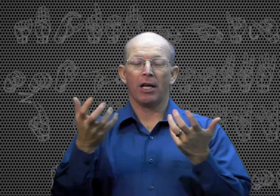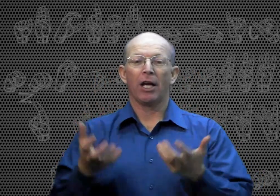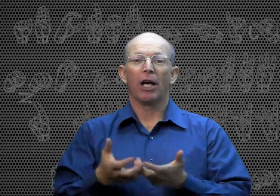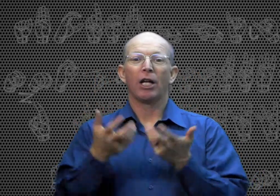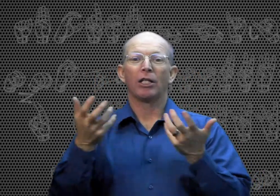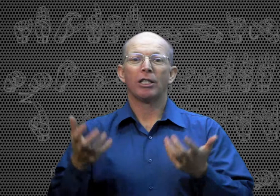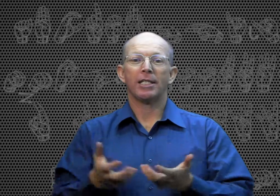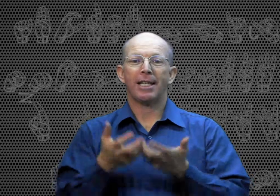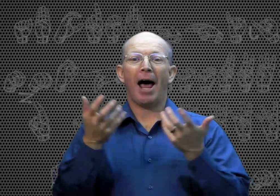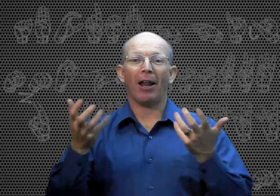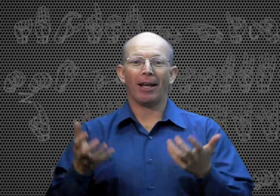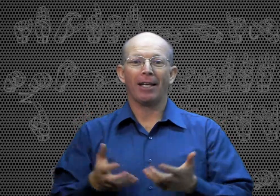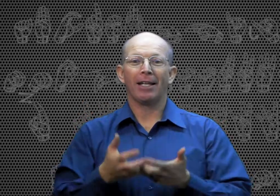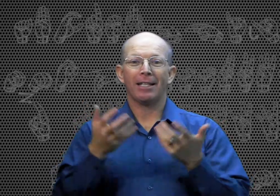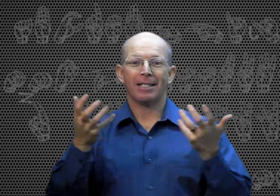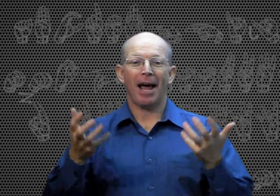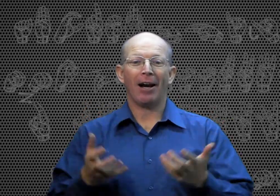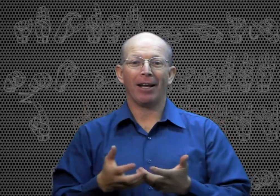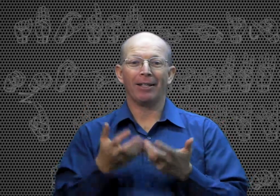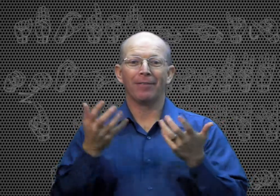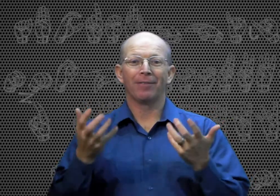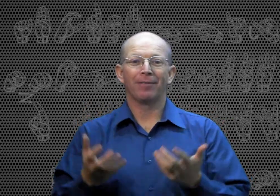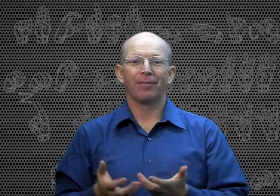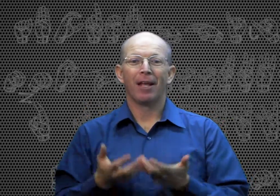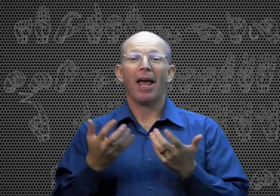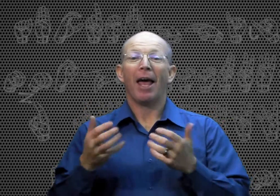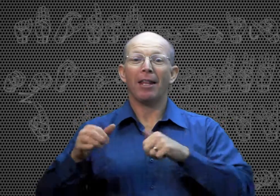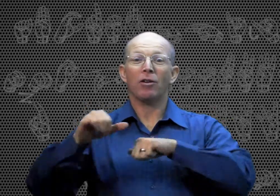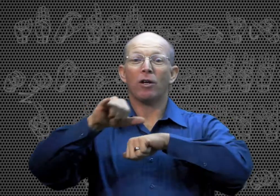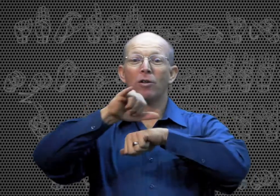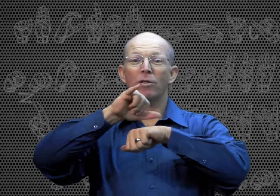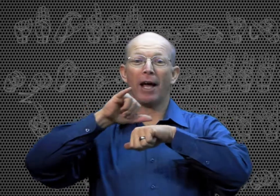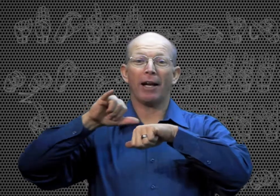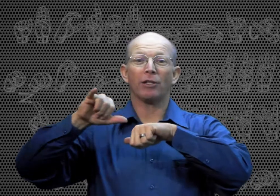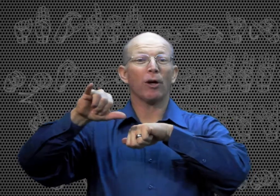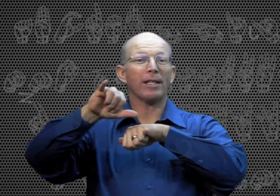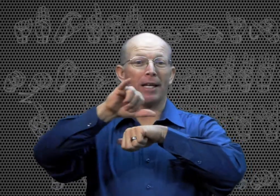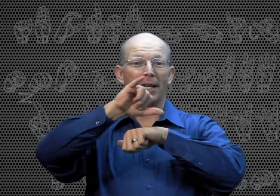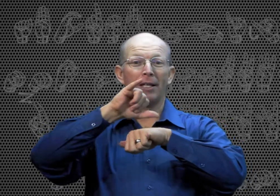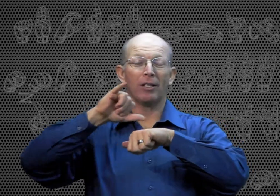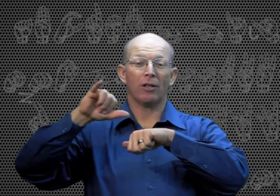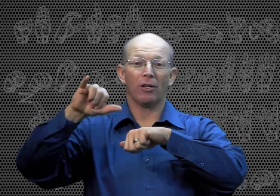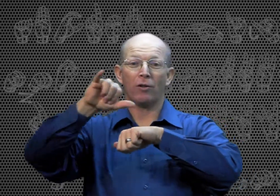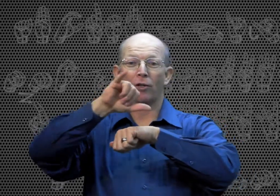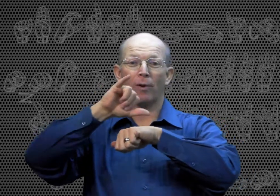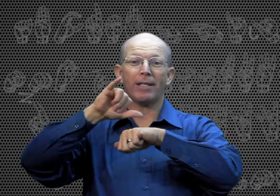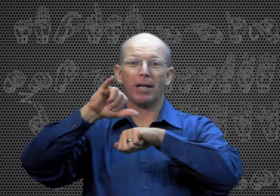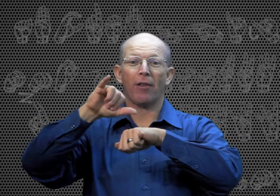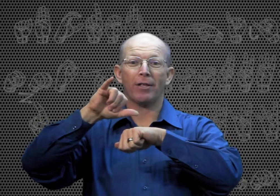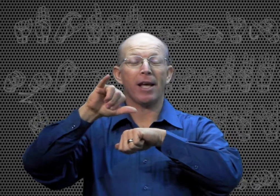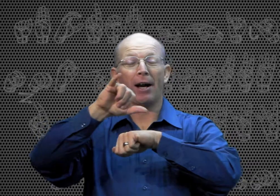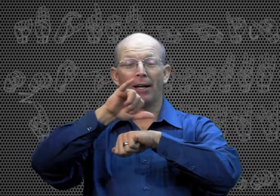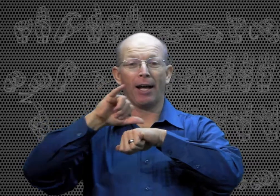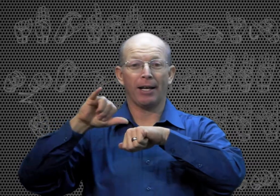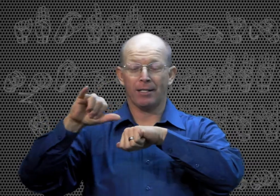SALAD. SALAD And then you can do SALAD DRESSING. You can do the DRESSING on the SALAD.